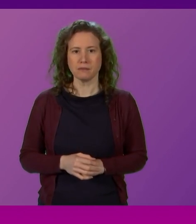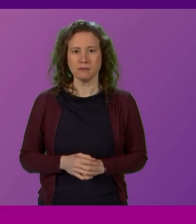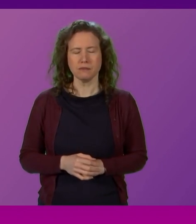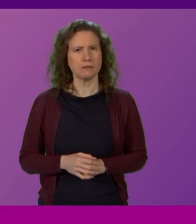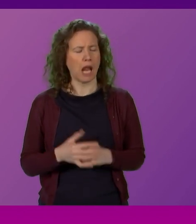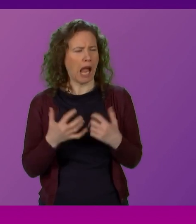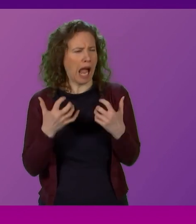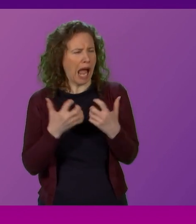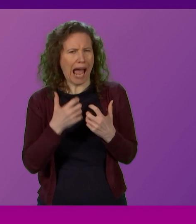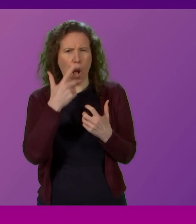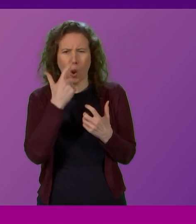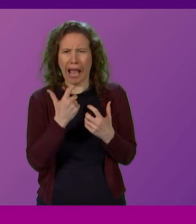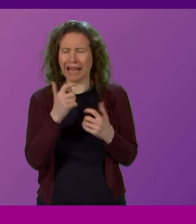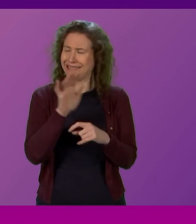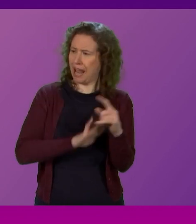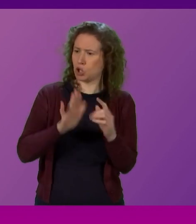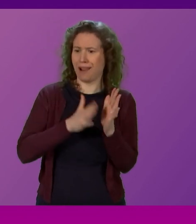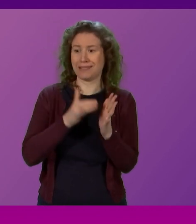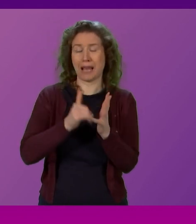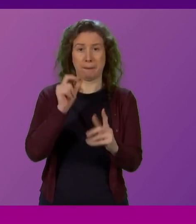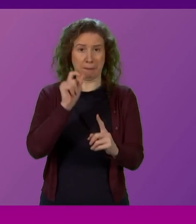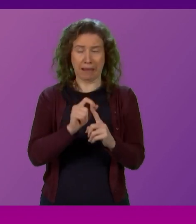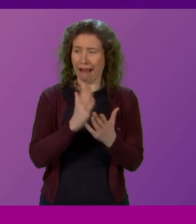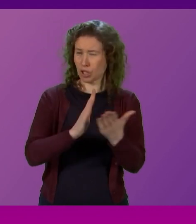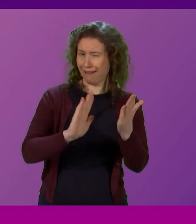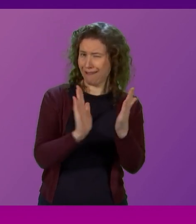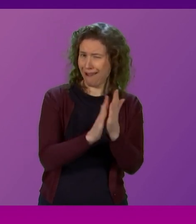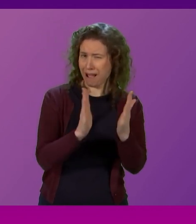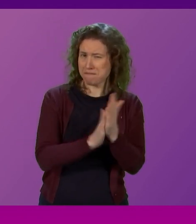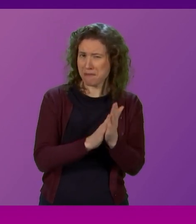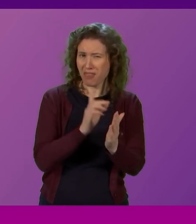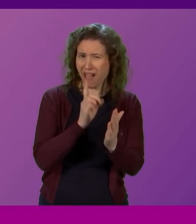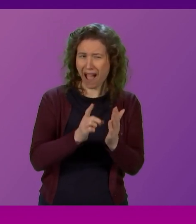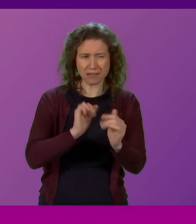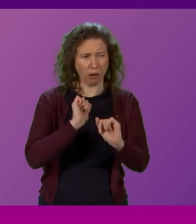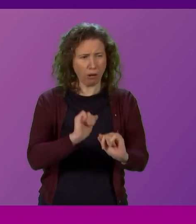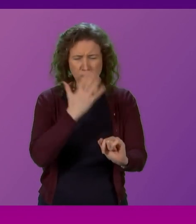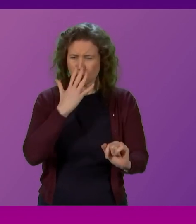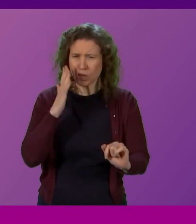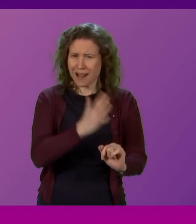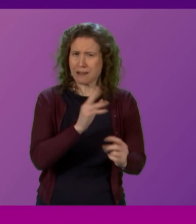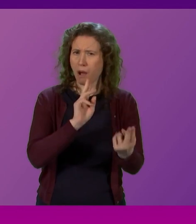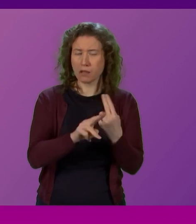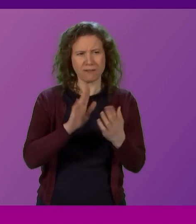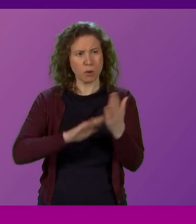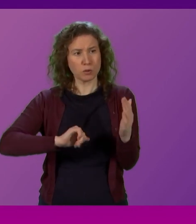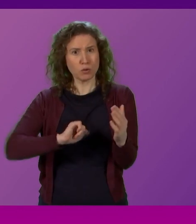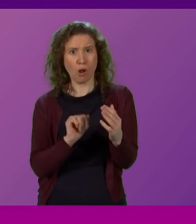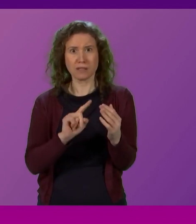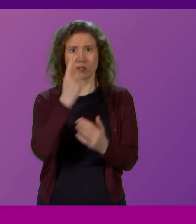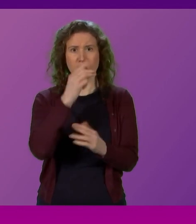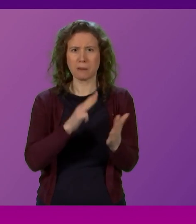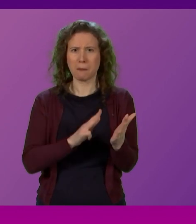How can nationalist MSPs clap such a despicable answer from Scotland’s First Minister, in